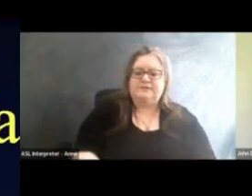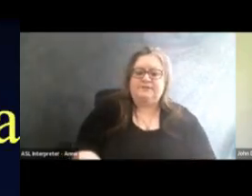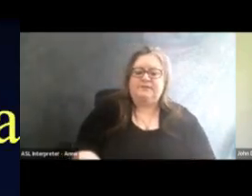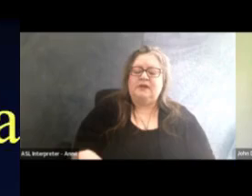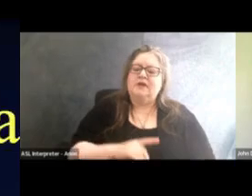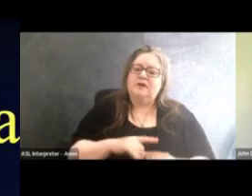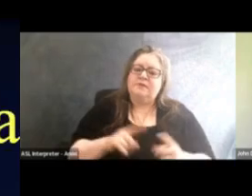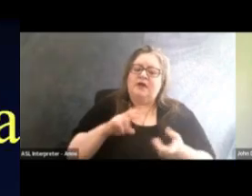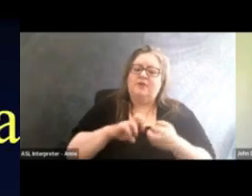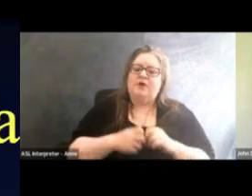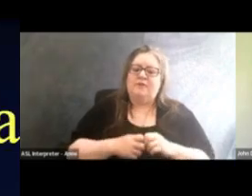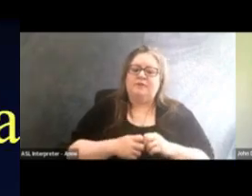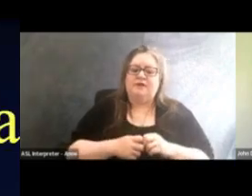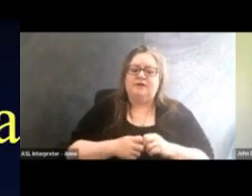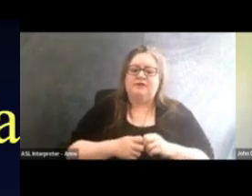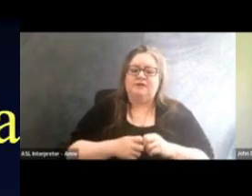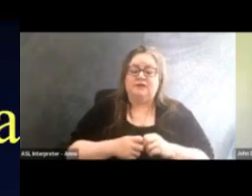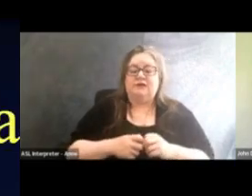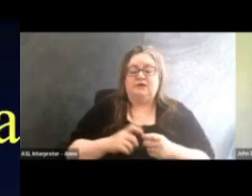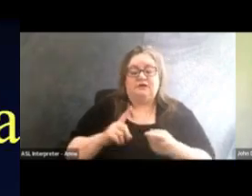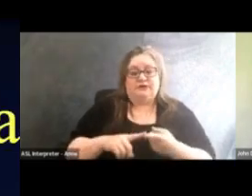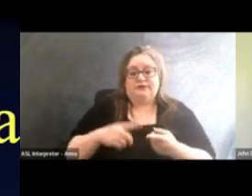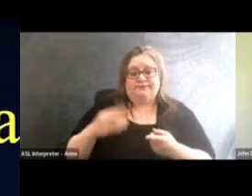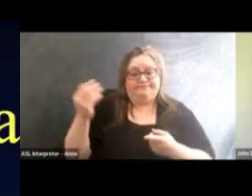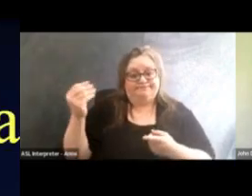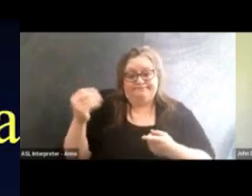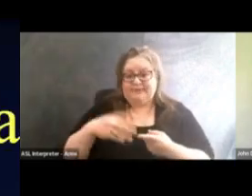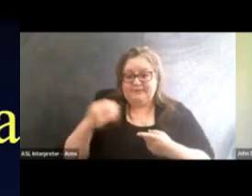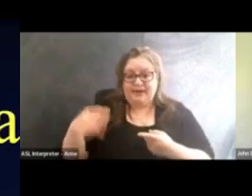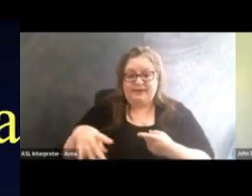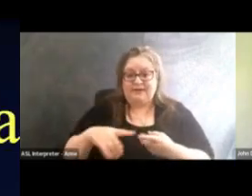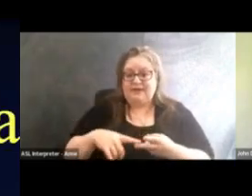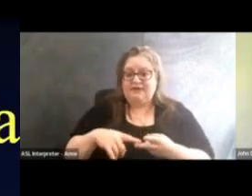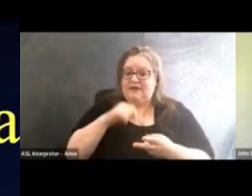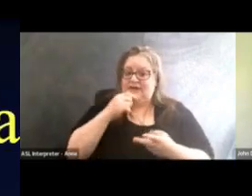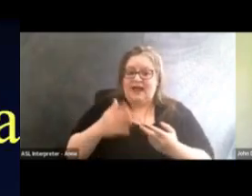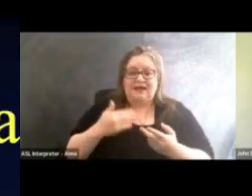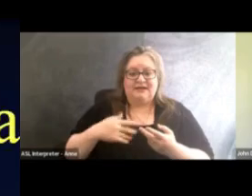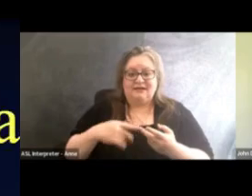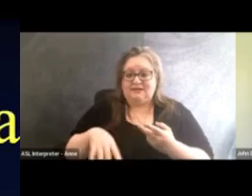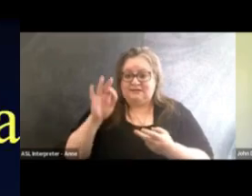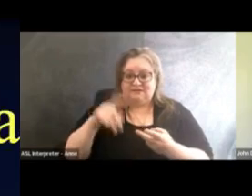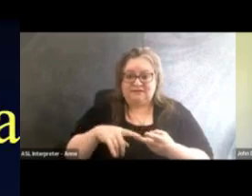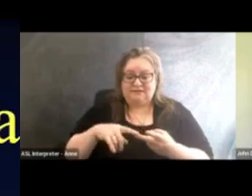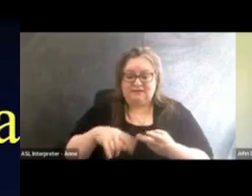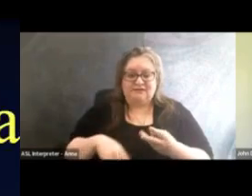that one, let's start with expensive, not hard, not easy to get to, but also in terms of